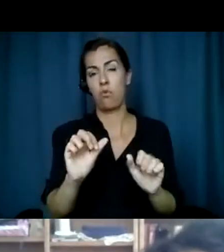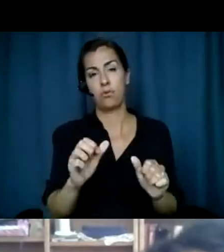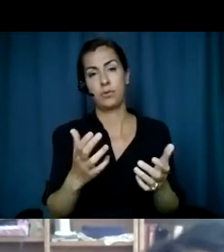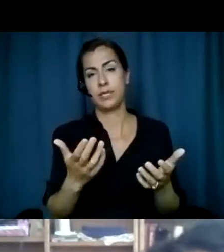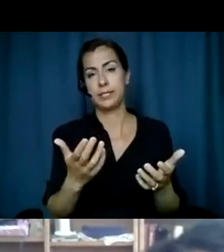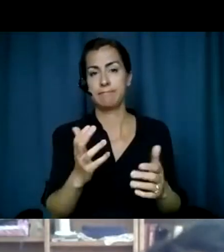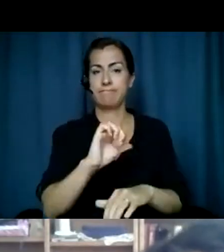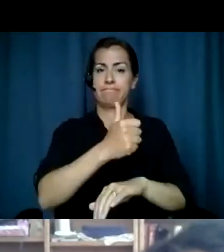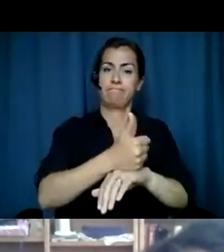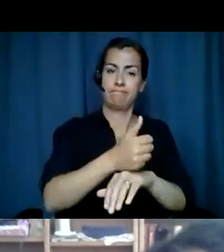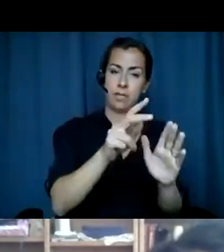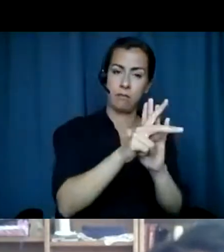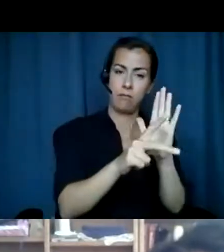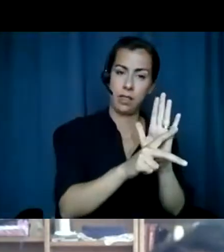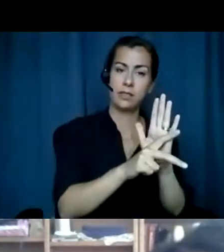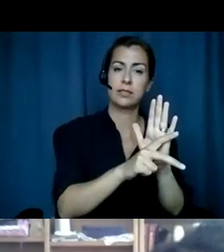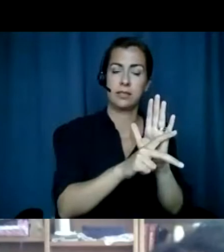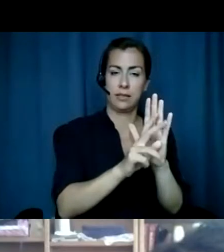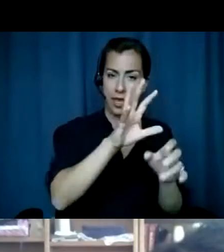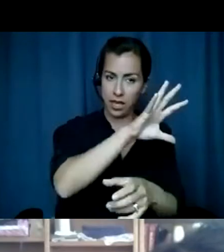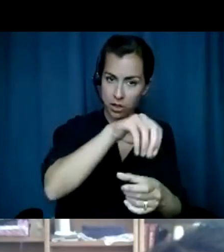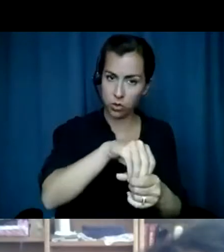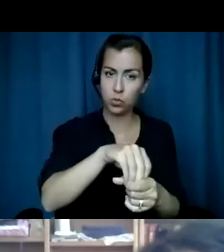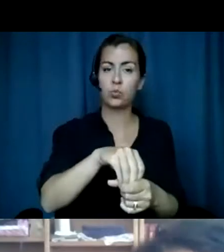I just want to say as a disability activist,